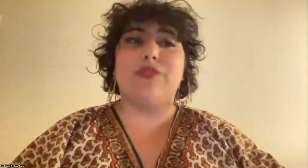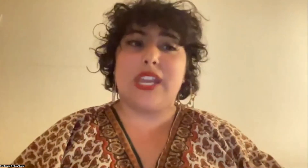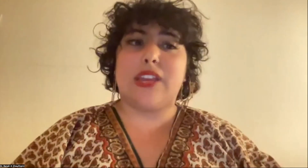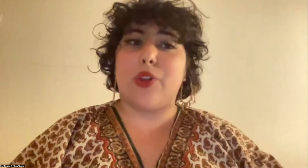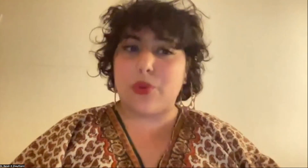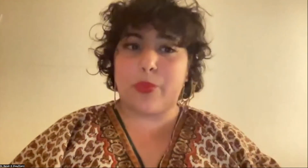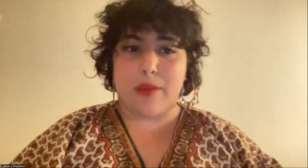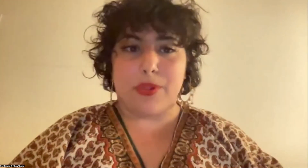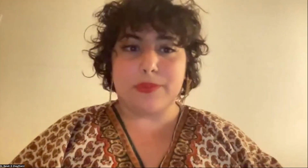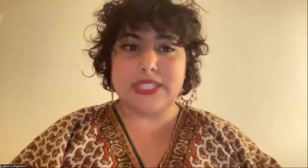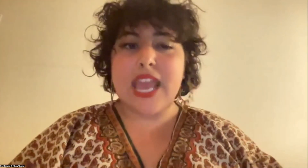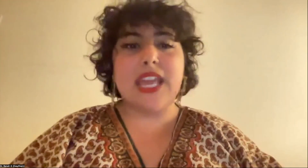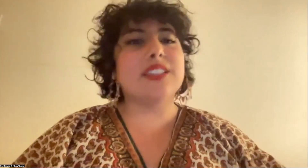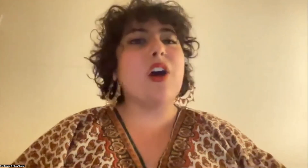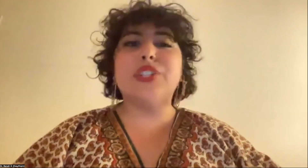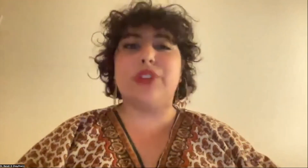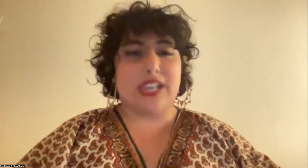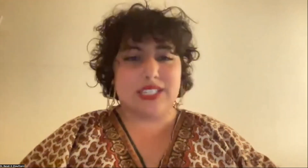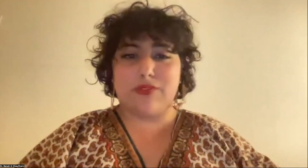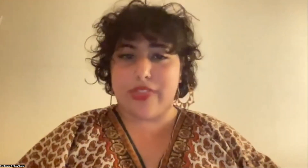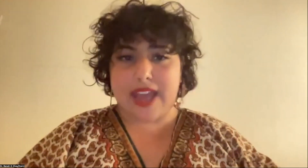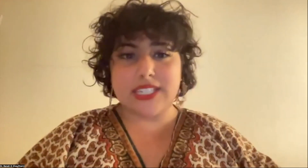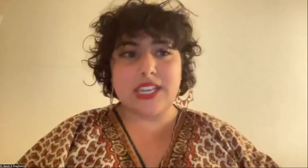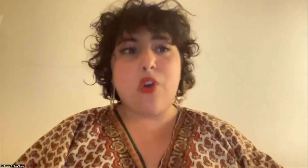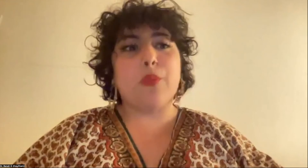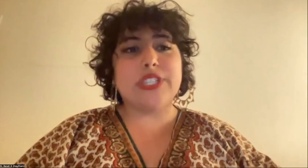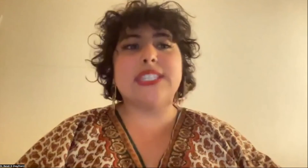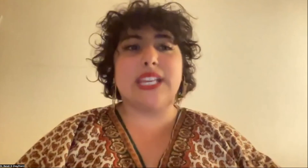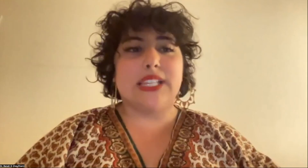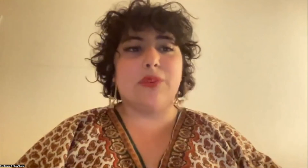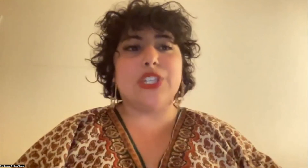evading their own home’s problems. It is too connected for all that. Or more succinctly, what